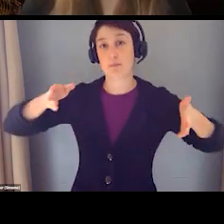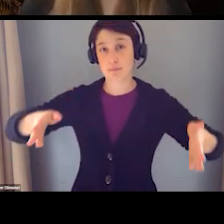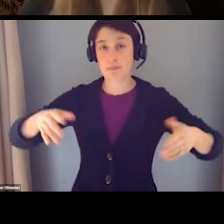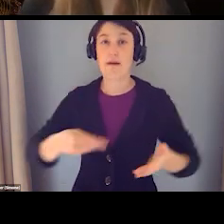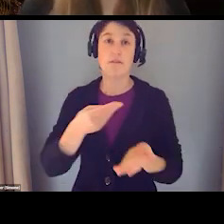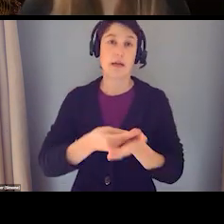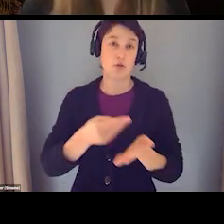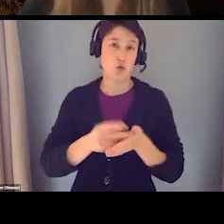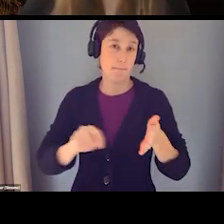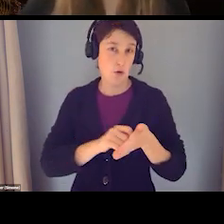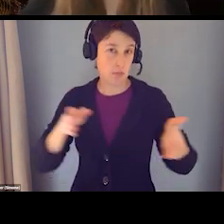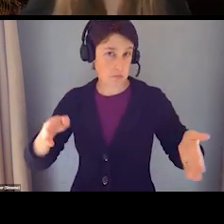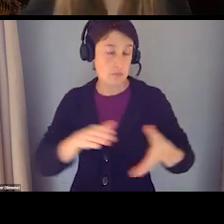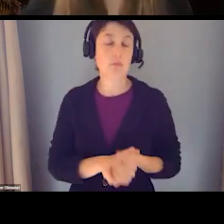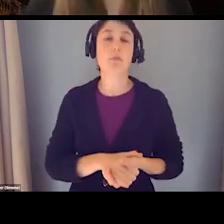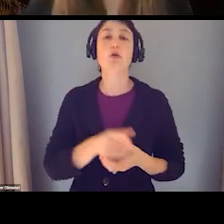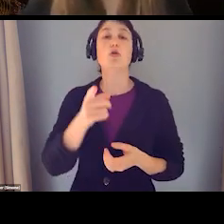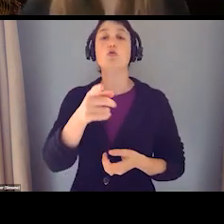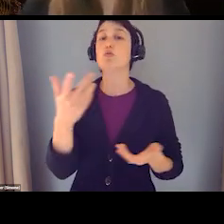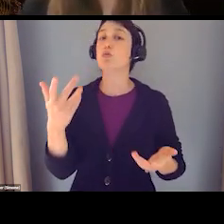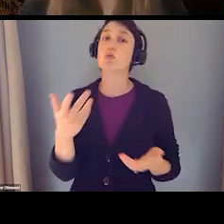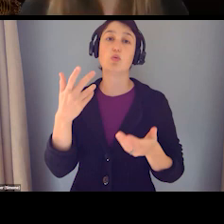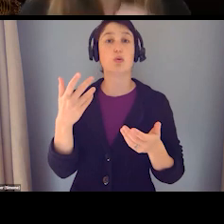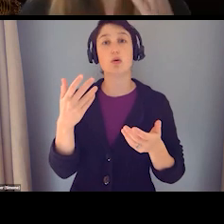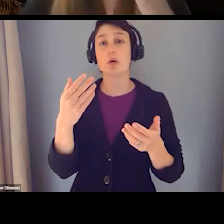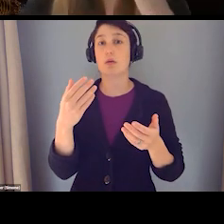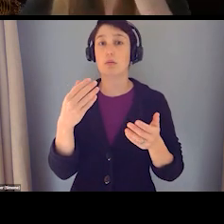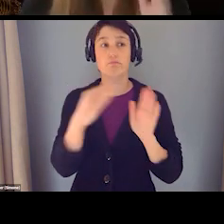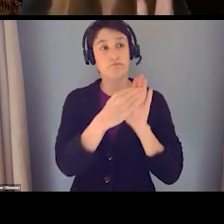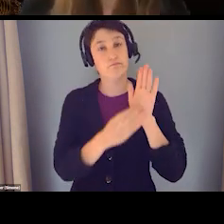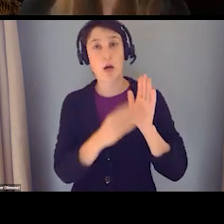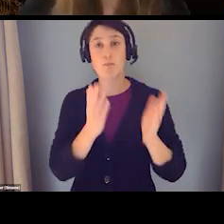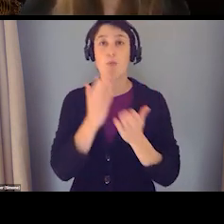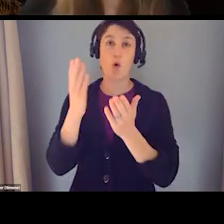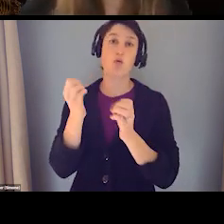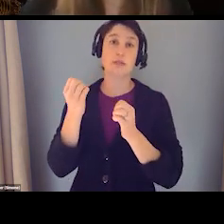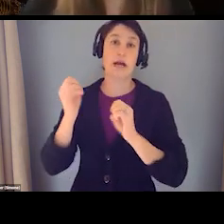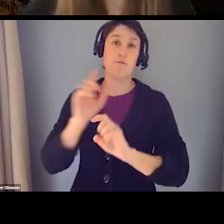on proposed effort report time commitments, but then you get to the end of that effort report,